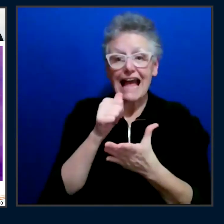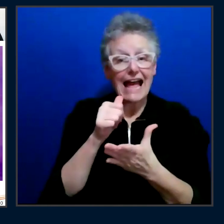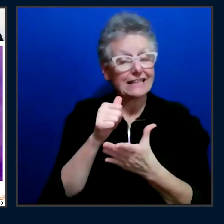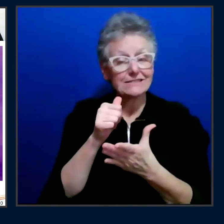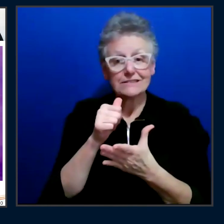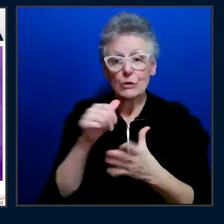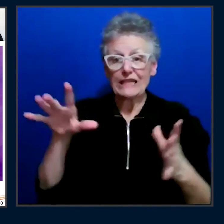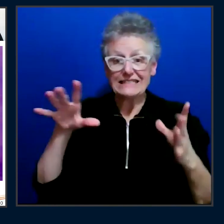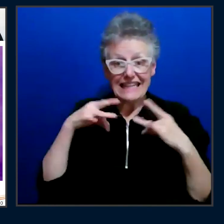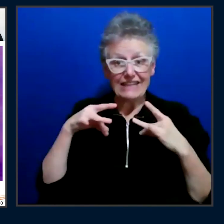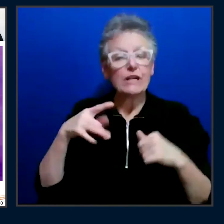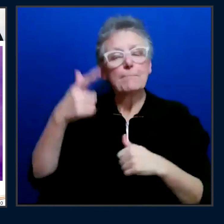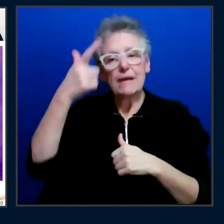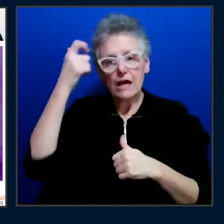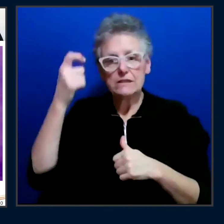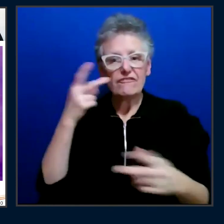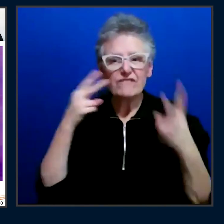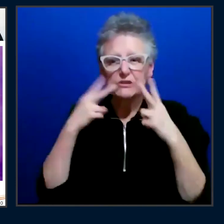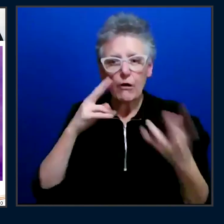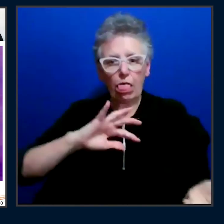due to visual or auditory interruptions.